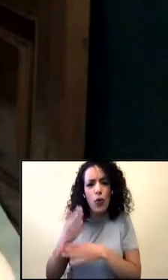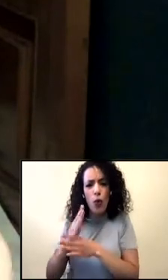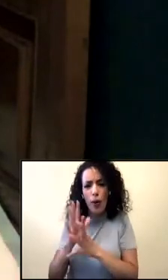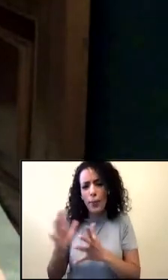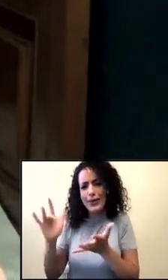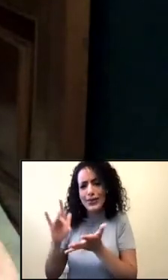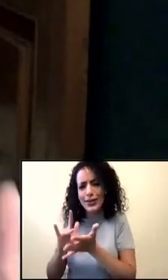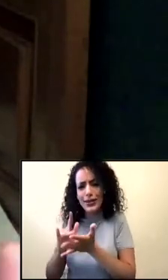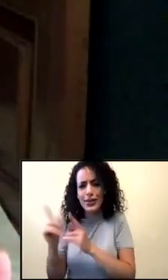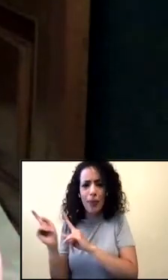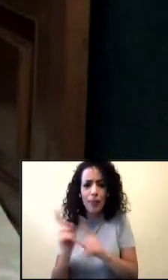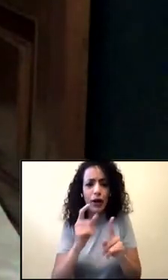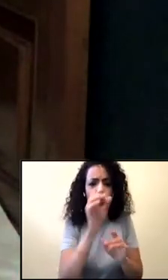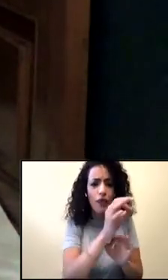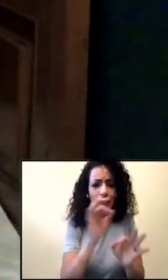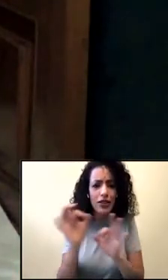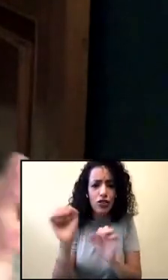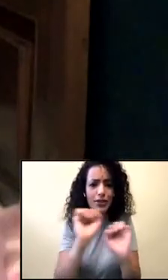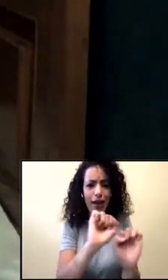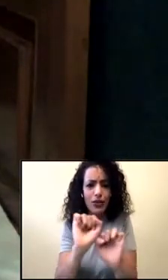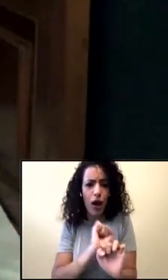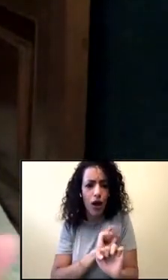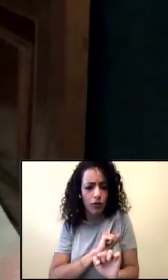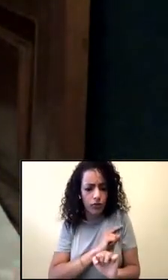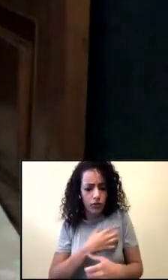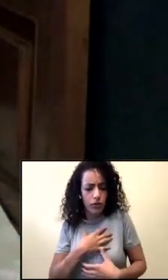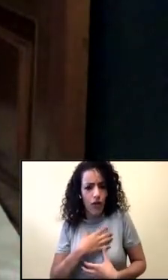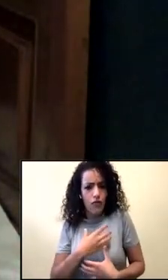because they were fearful, because they didn't, they thought they may not get enough food from